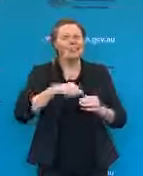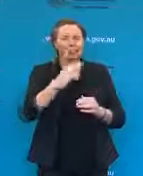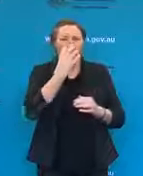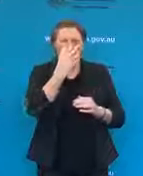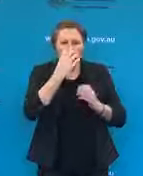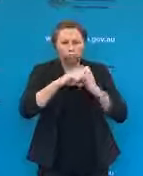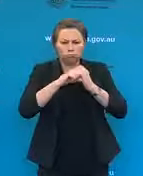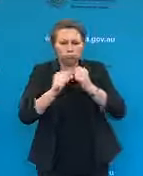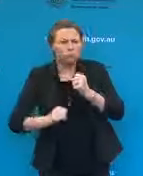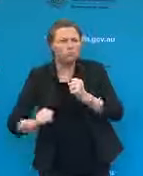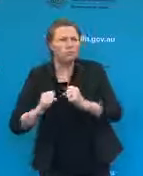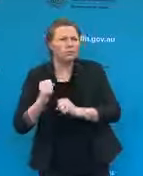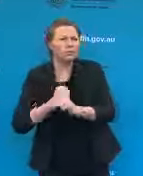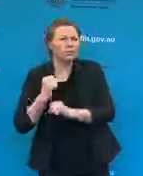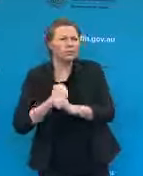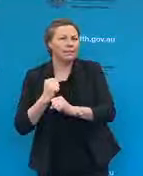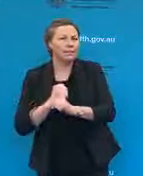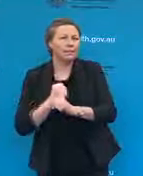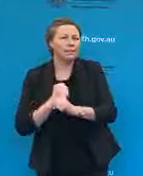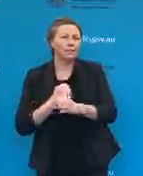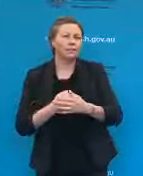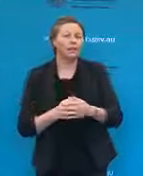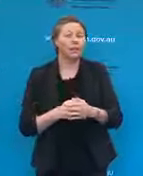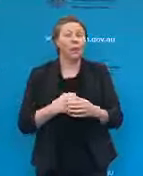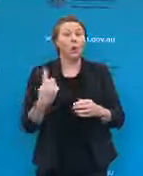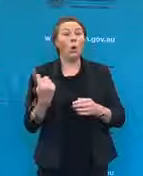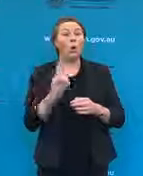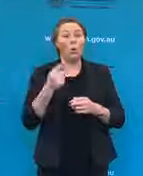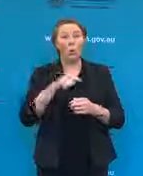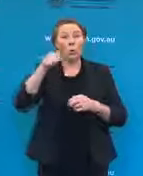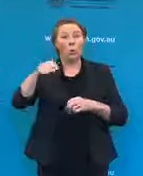largely in fitter younger people with mild disease but the concern is the